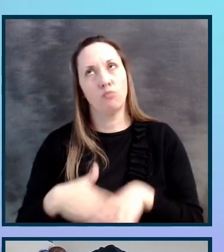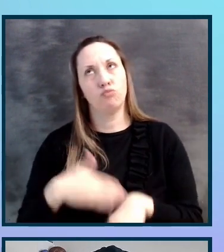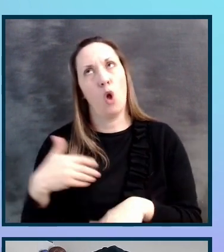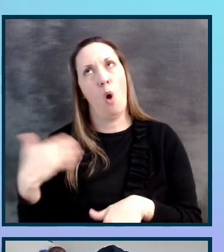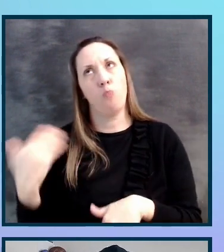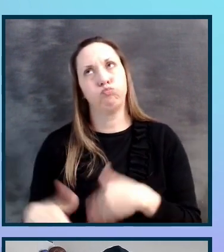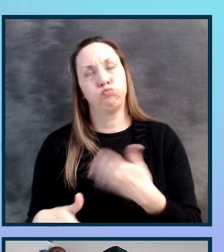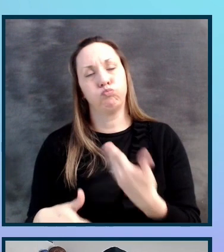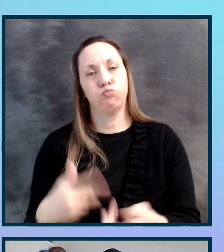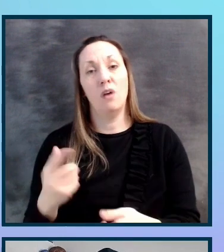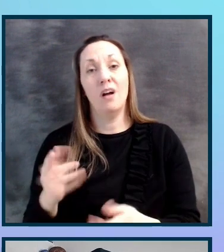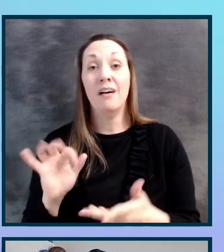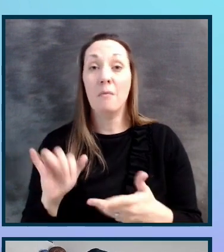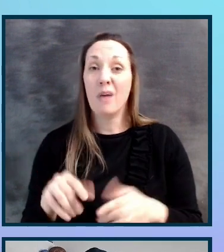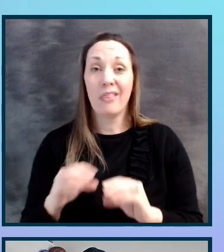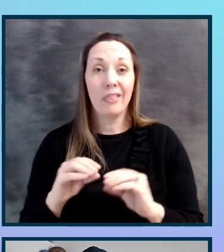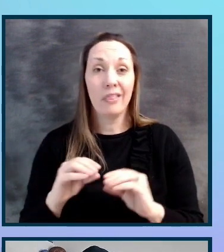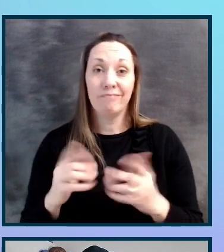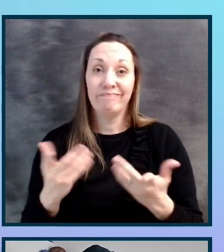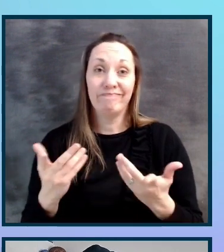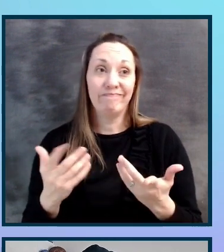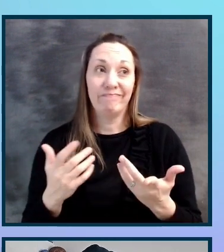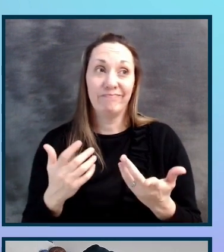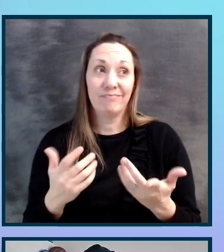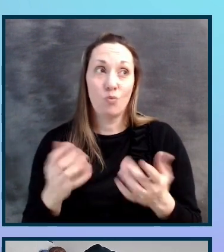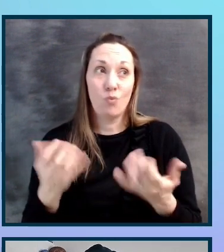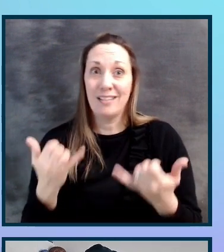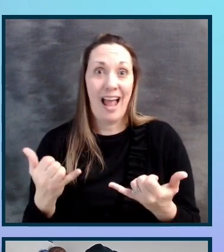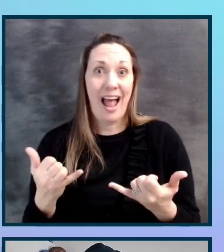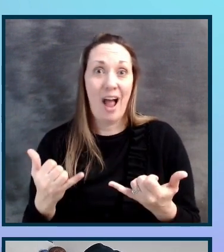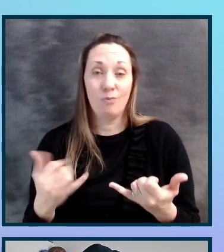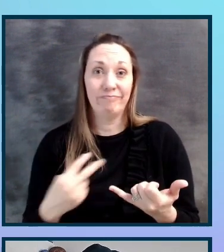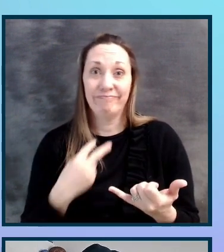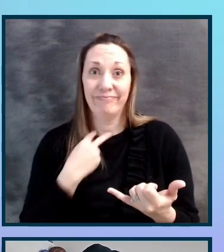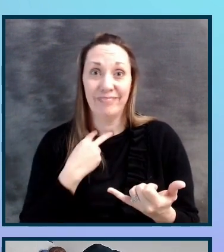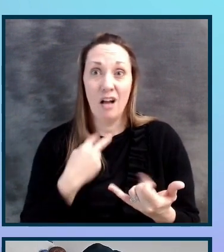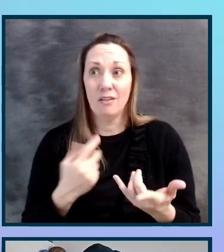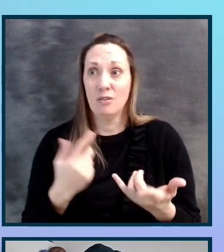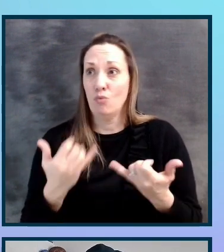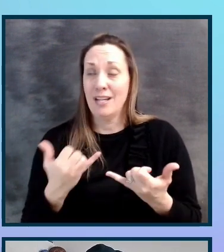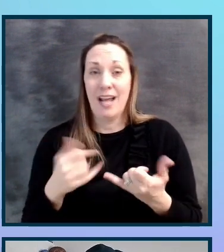I mean, there's no way around that right now because in the field, everybody thinks